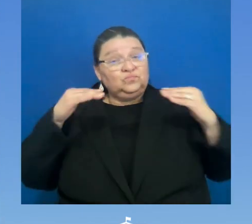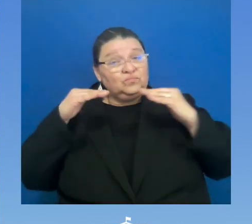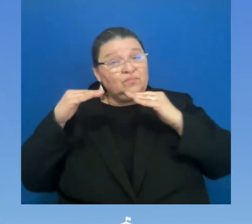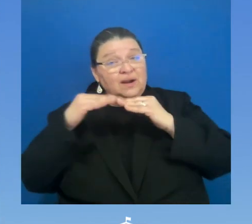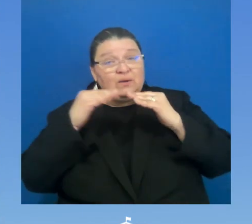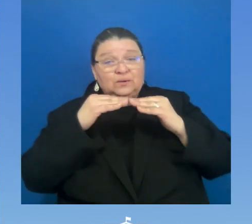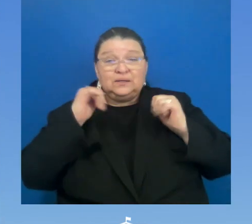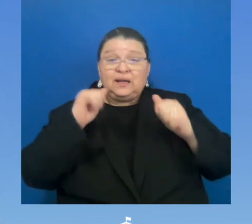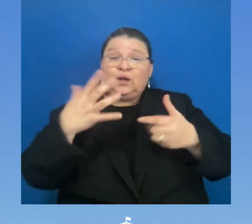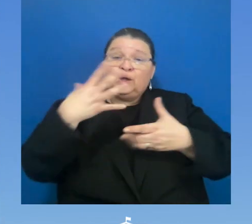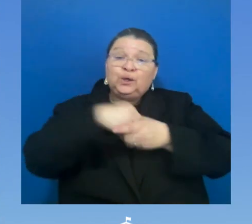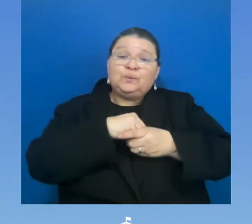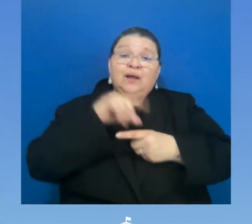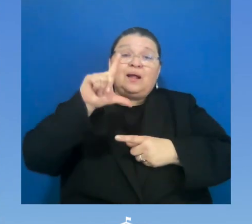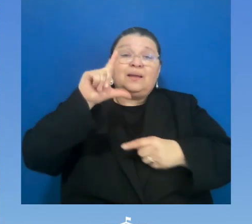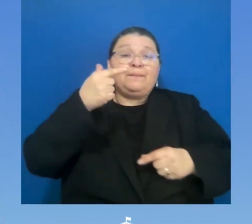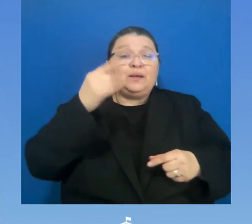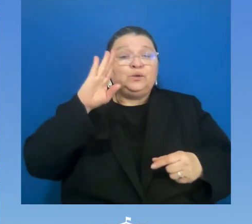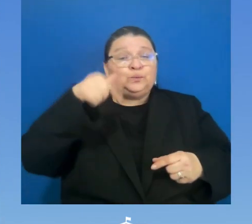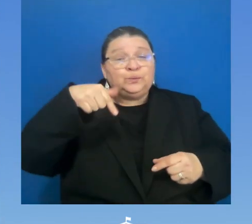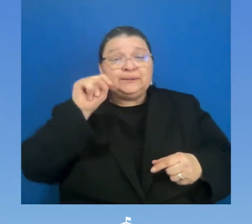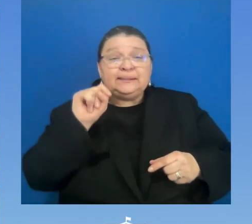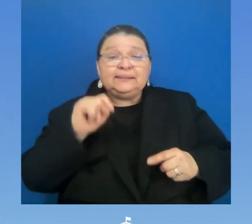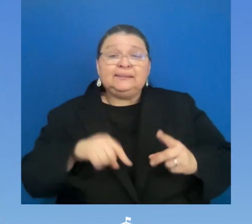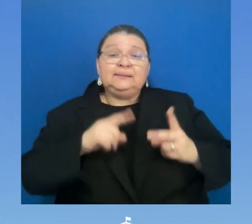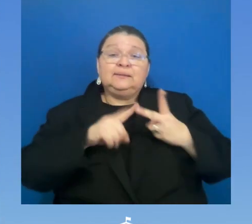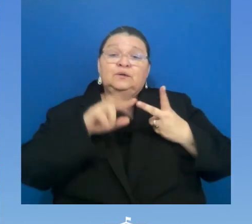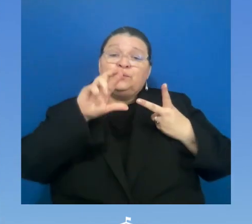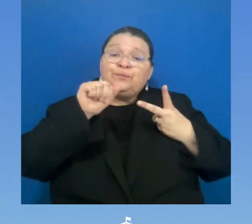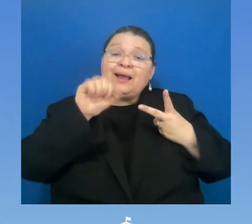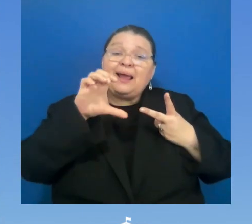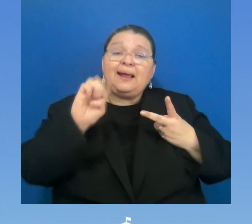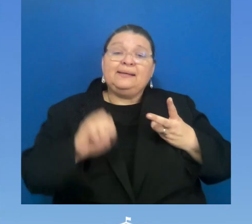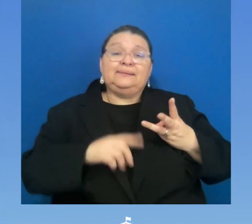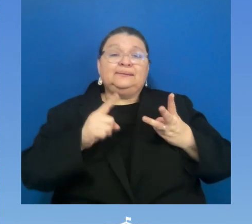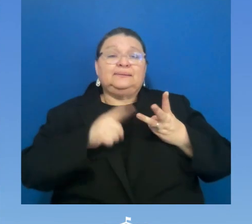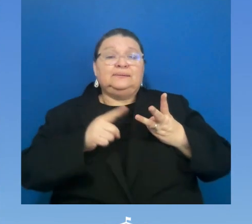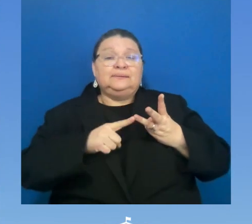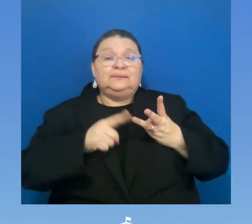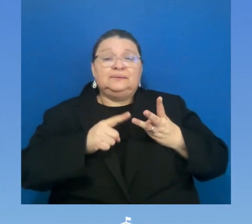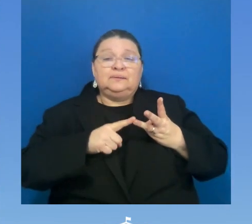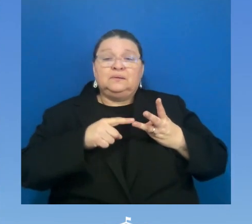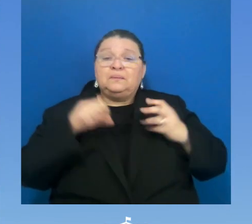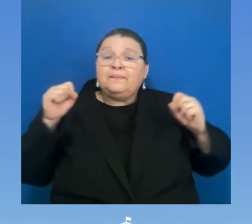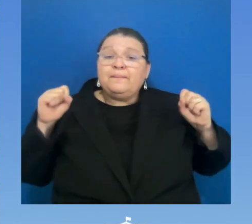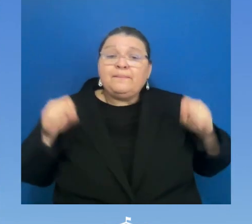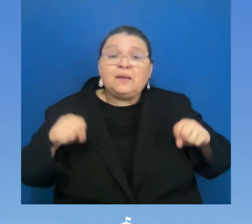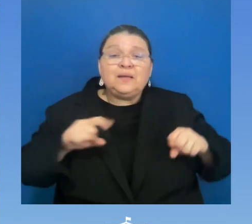but even the ability to come to work. What does it mean? And I think in the pandemic, what we've seen is that not everyone